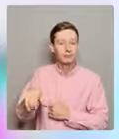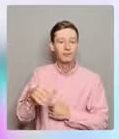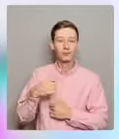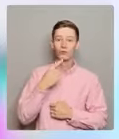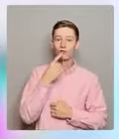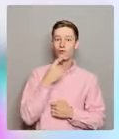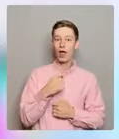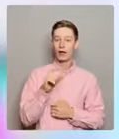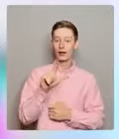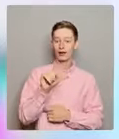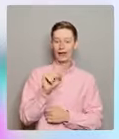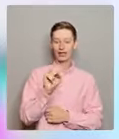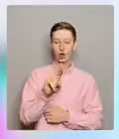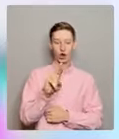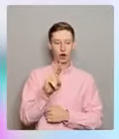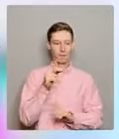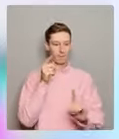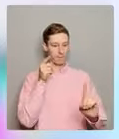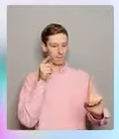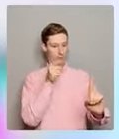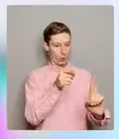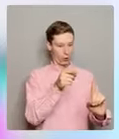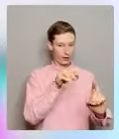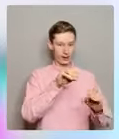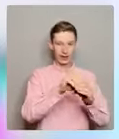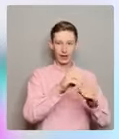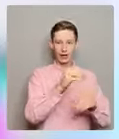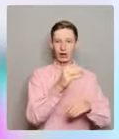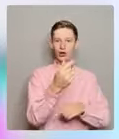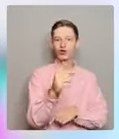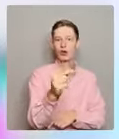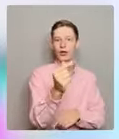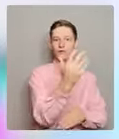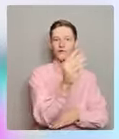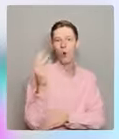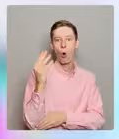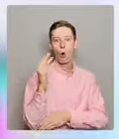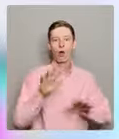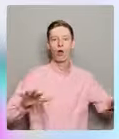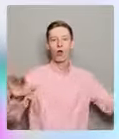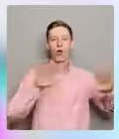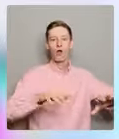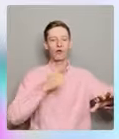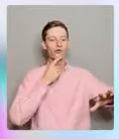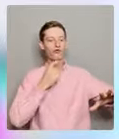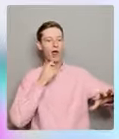pop up to show you where you were teleporting to in a predominantly green forest environment. So this tester couldn't distinguish the laser